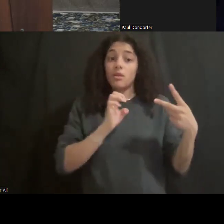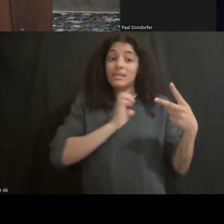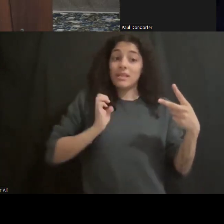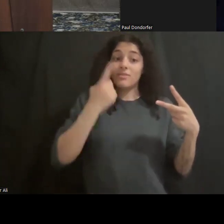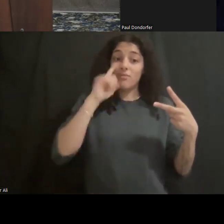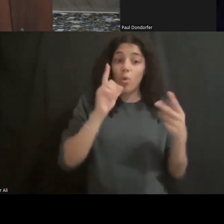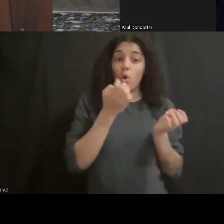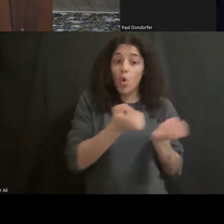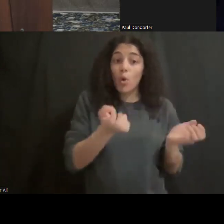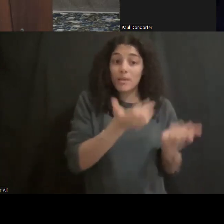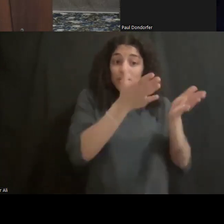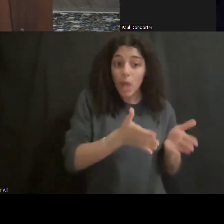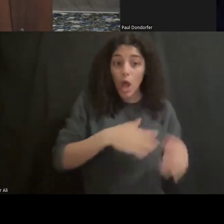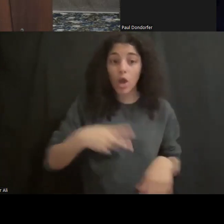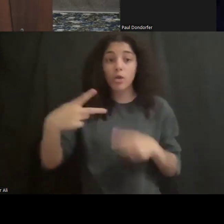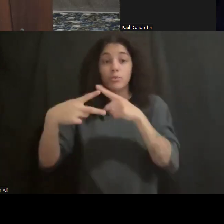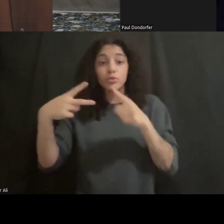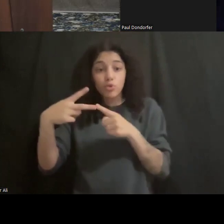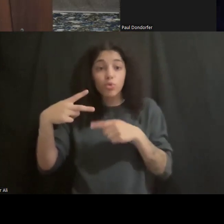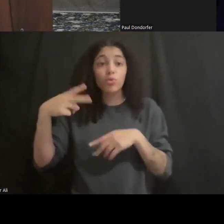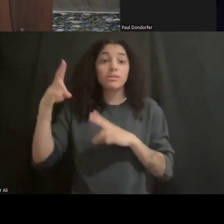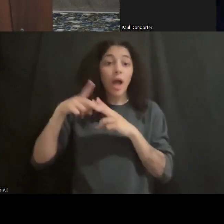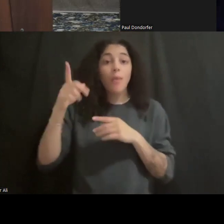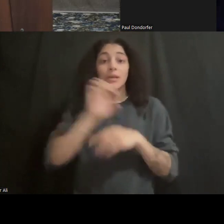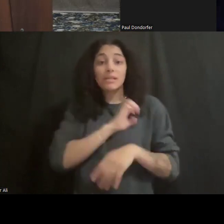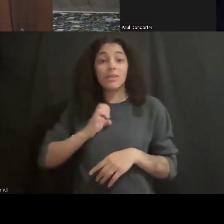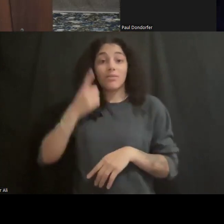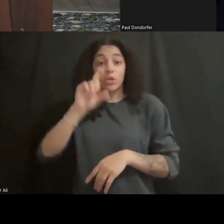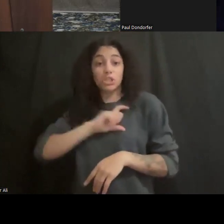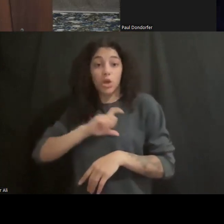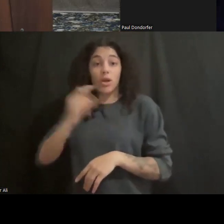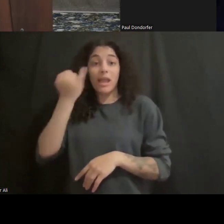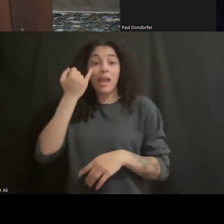sheriff's office were to pledge the following I might be willing to reconsider my position Their